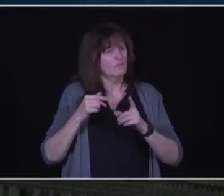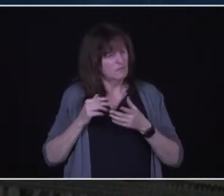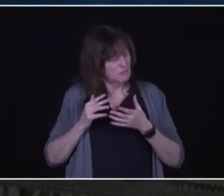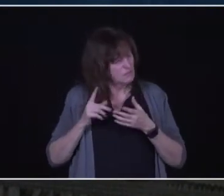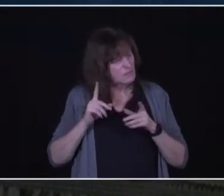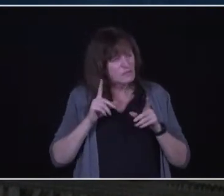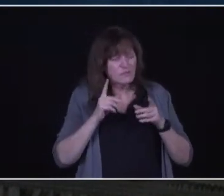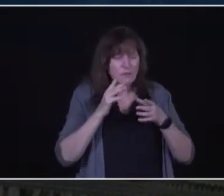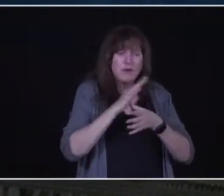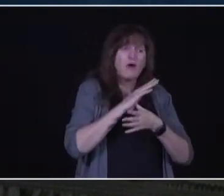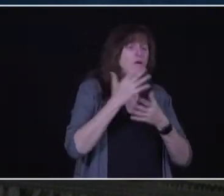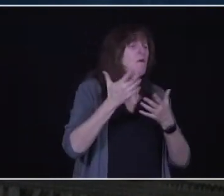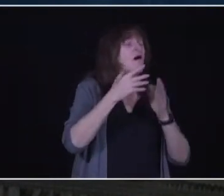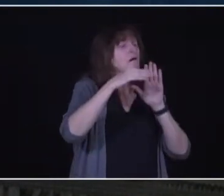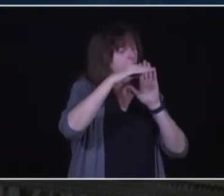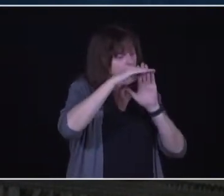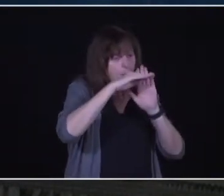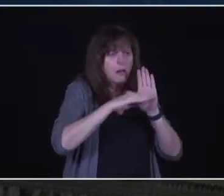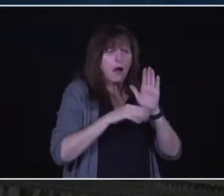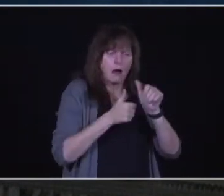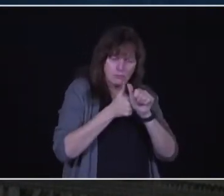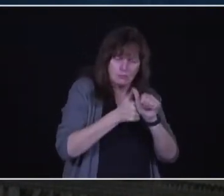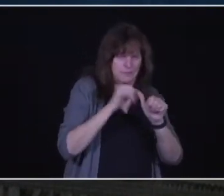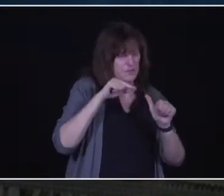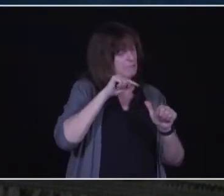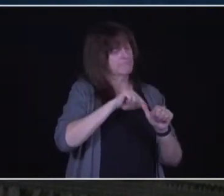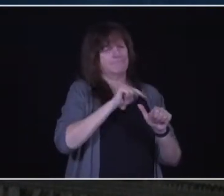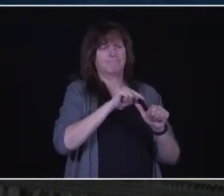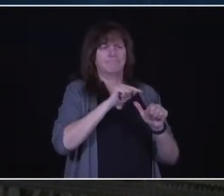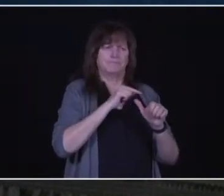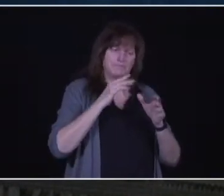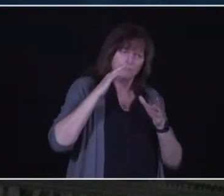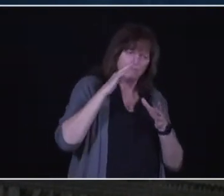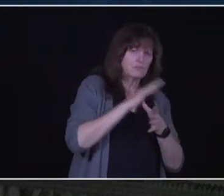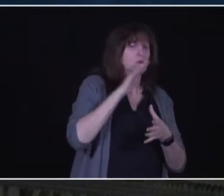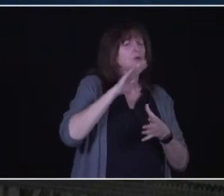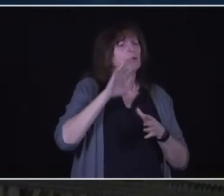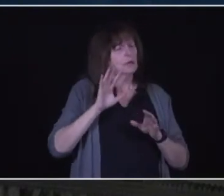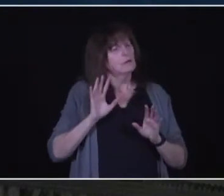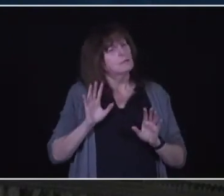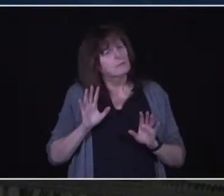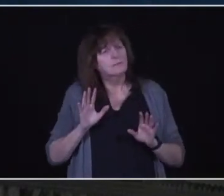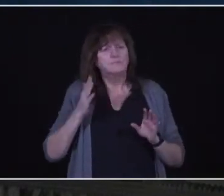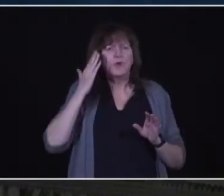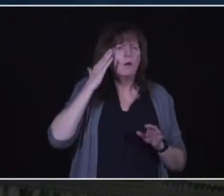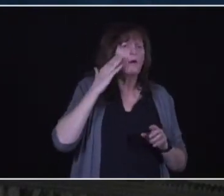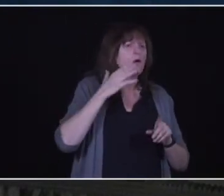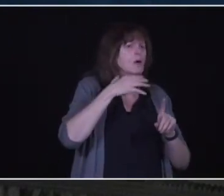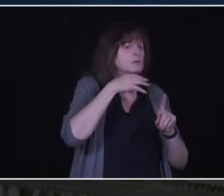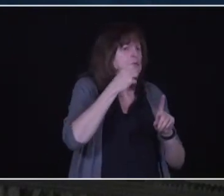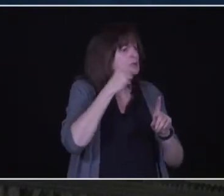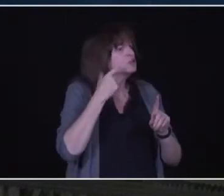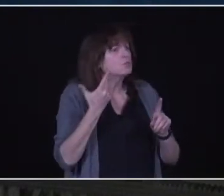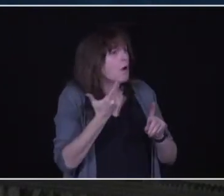Having said that the guidelines in priority framework is very clear. We want to make sure our most seniors get the